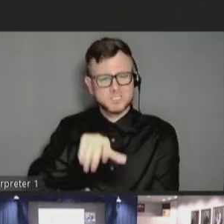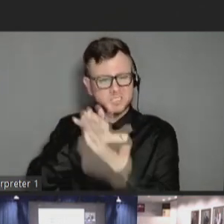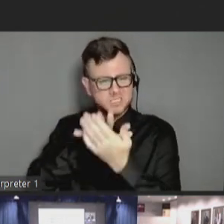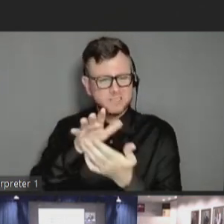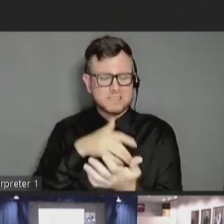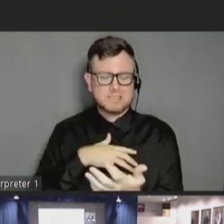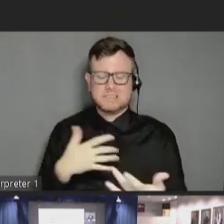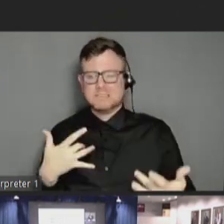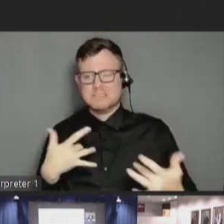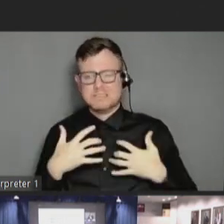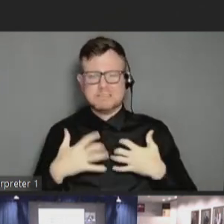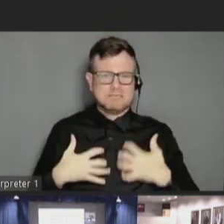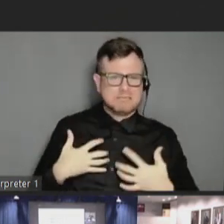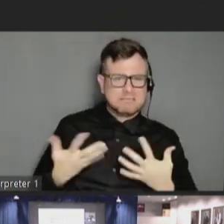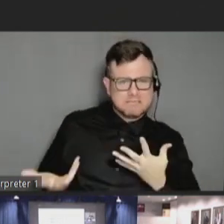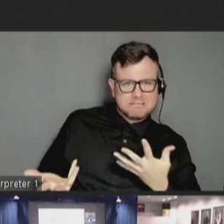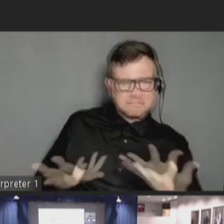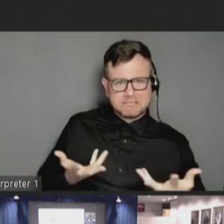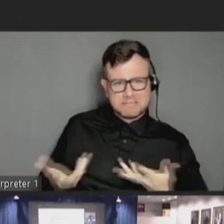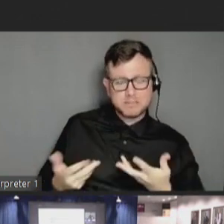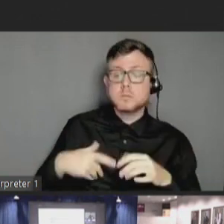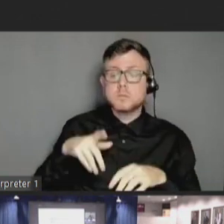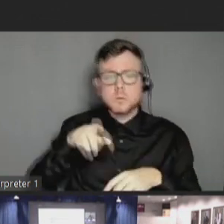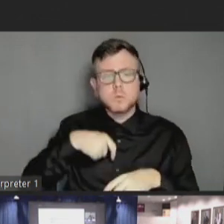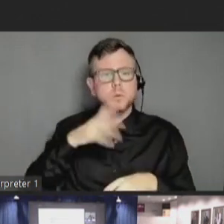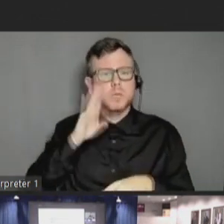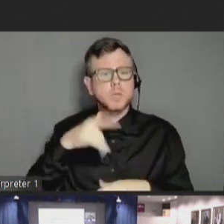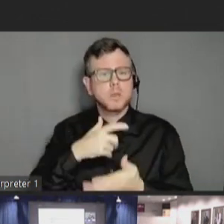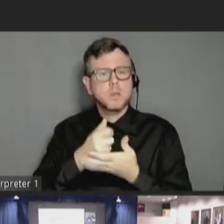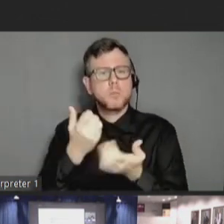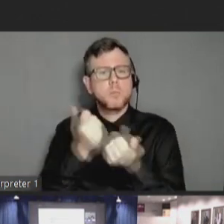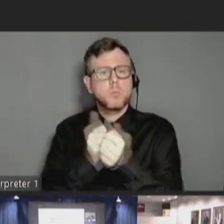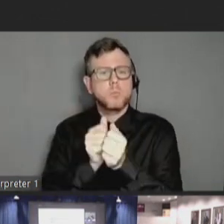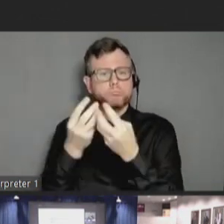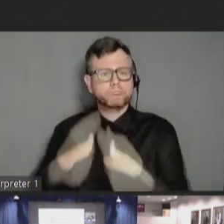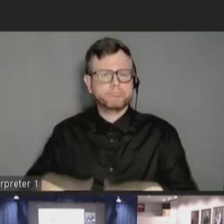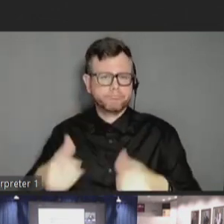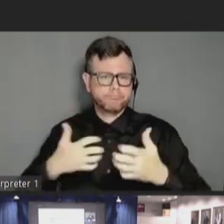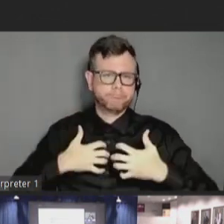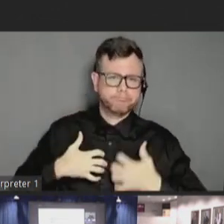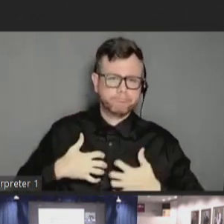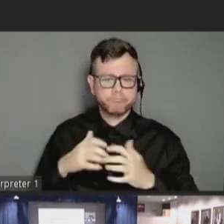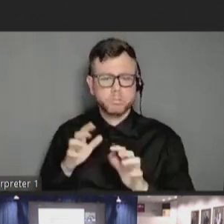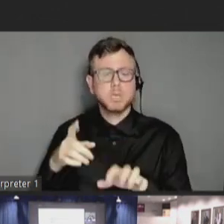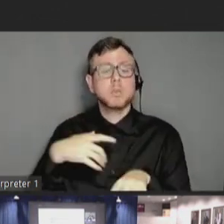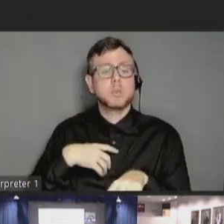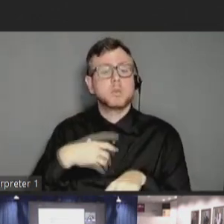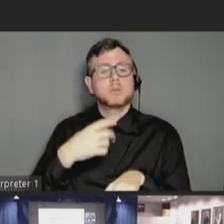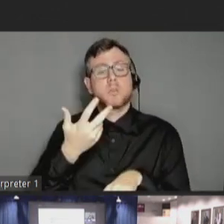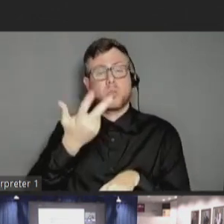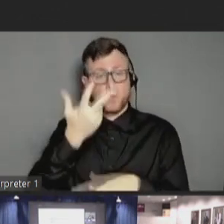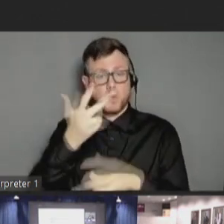of the communications needed this coming season as we have the three major respiratory vaccines